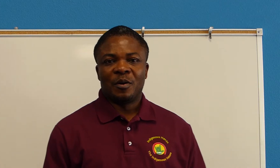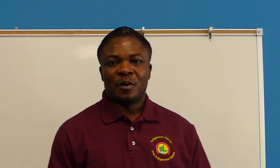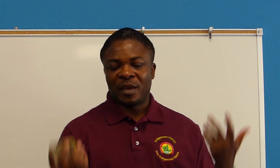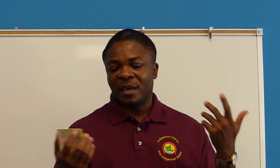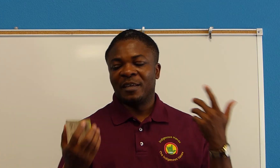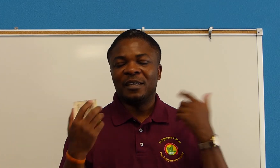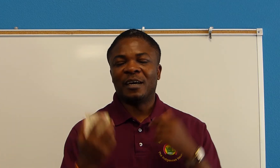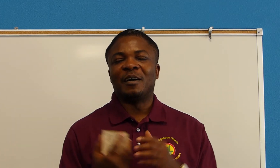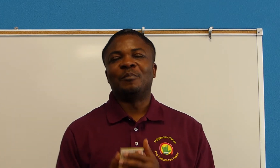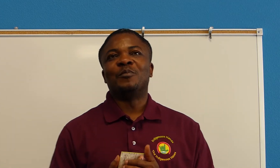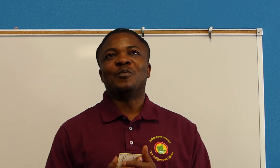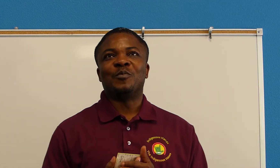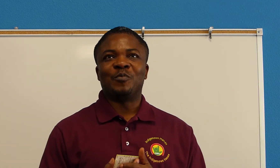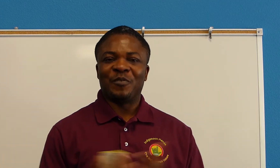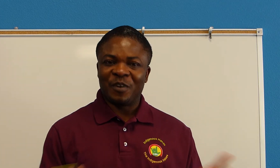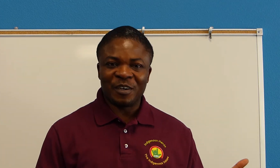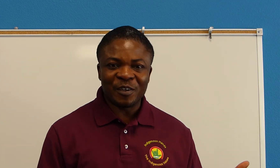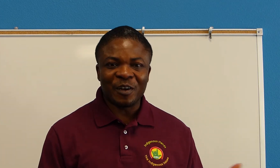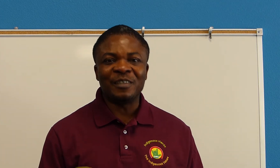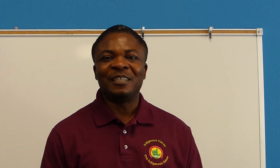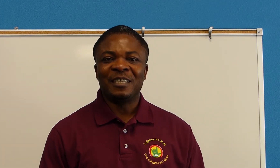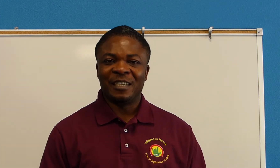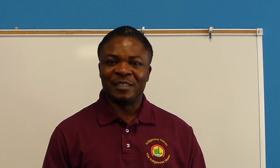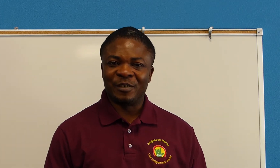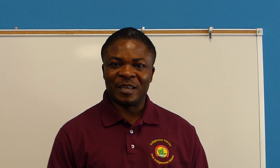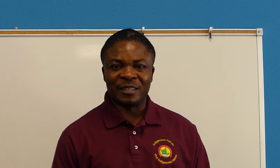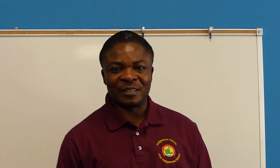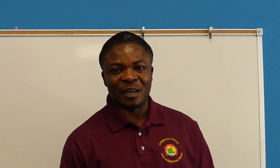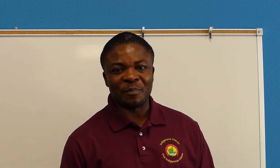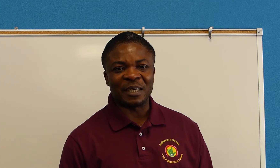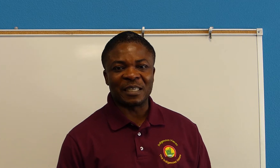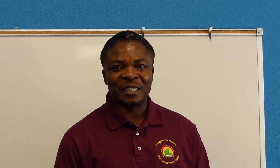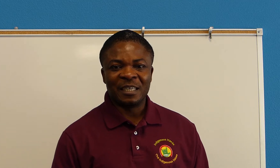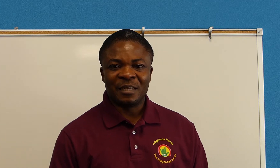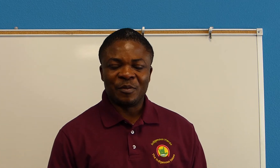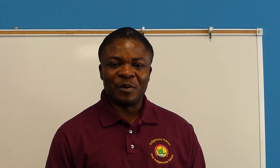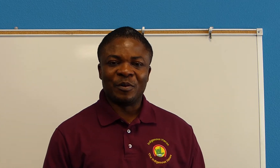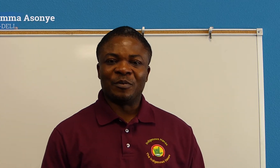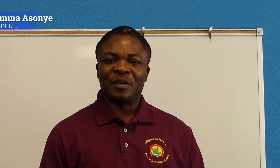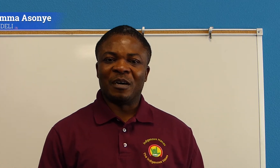Okay. We've heard it all in today's topic the